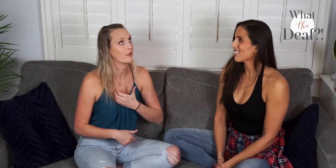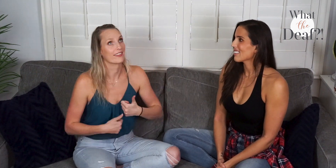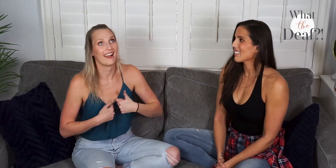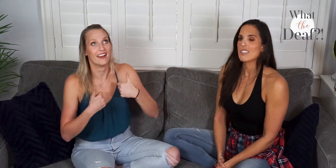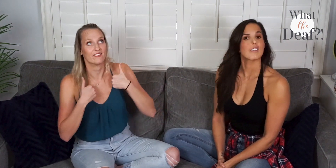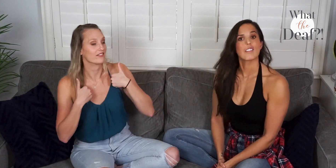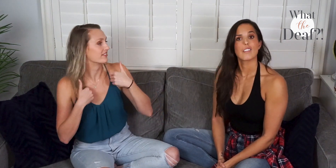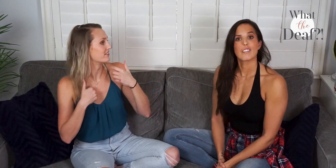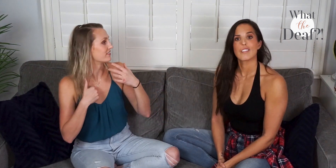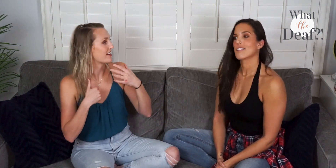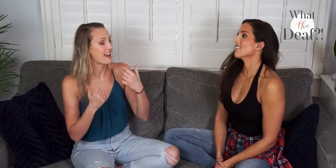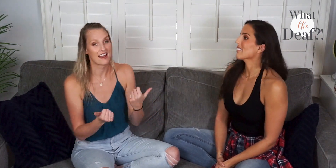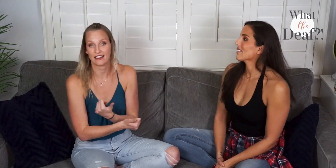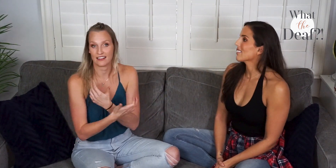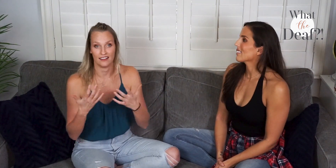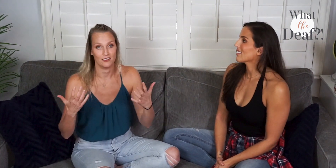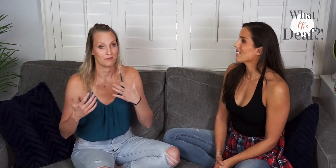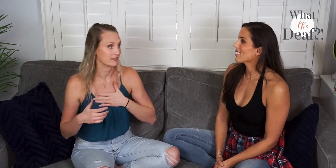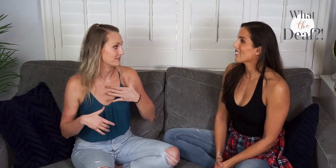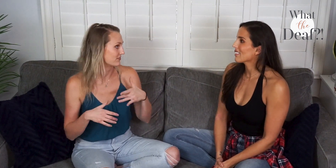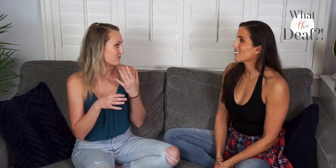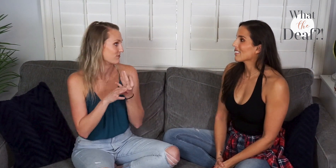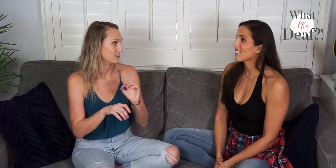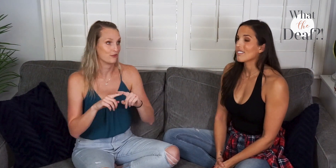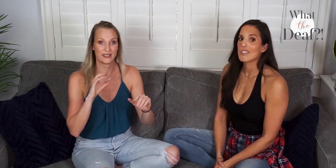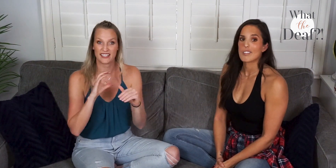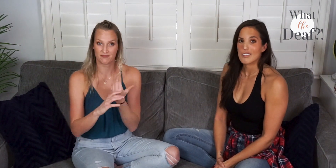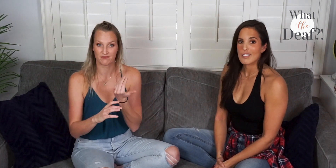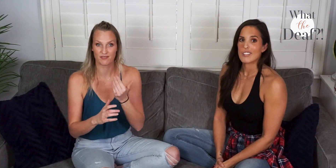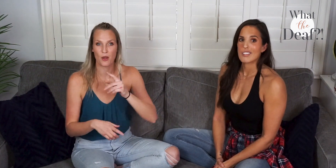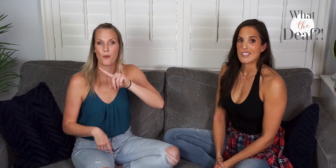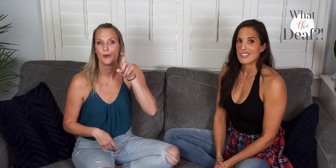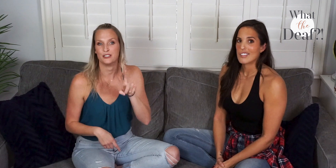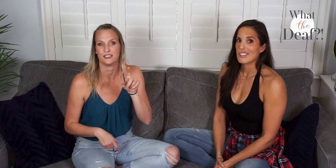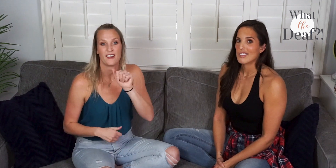our lives, anything at all, please feel free to email us at Questions@WhatTheDeaf.com.